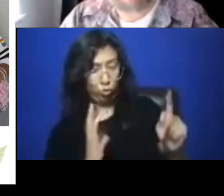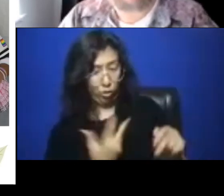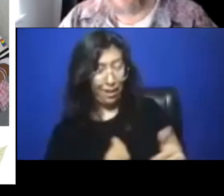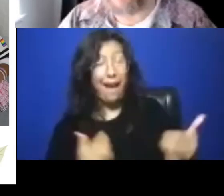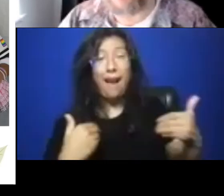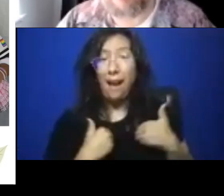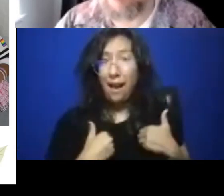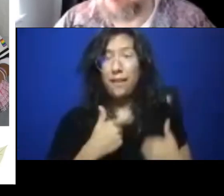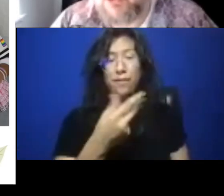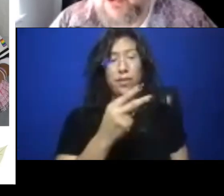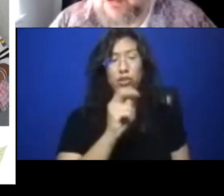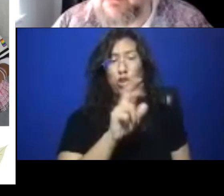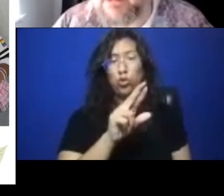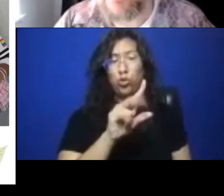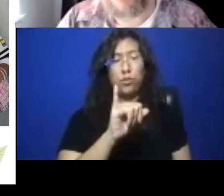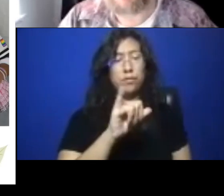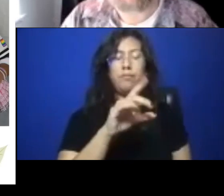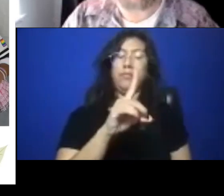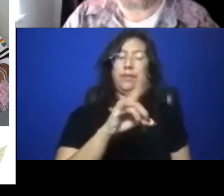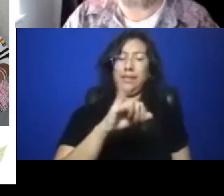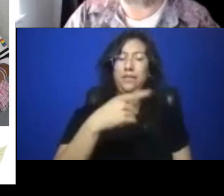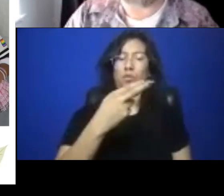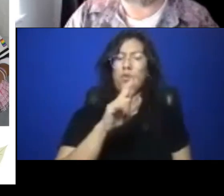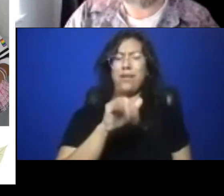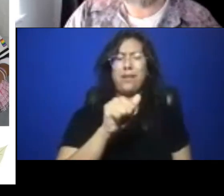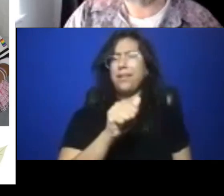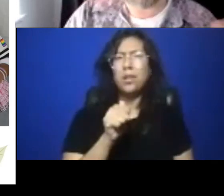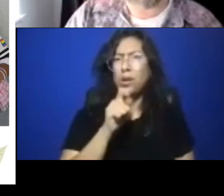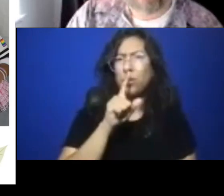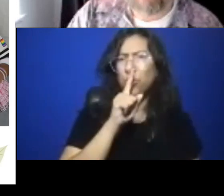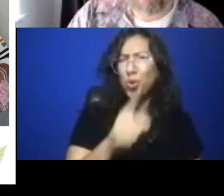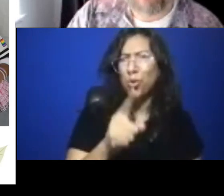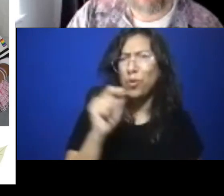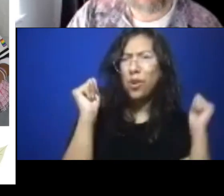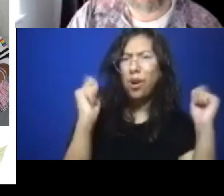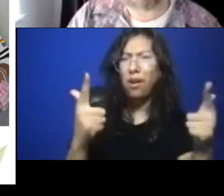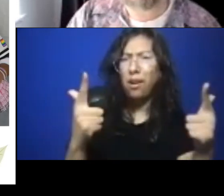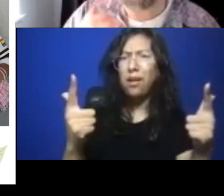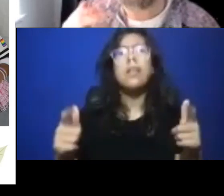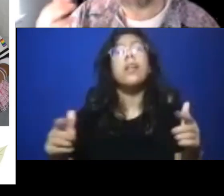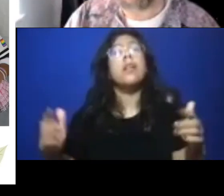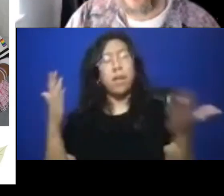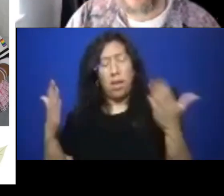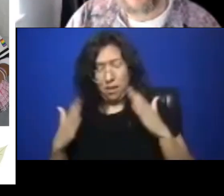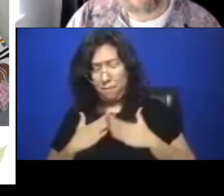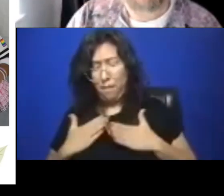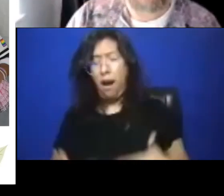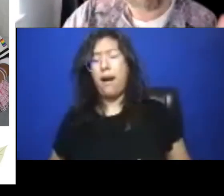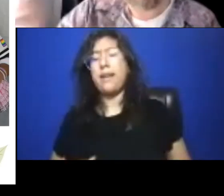That's not true, that's not true for everyone. People might have body dysphoria but not gender dysphoria,